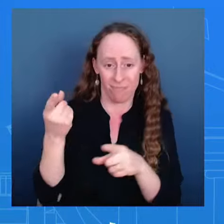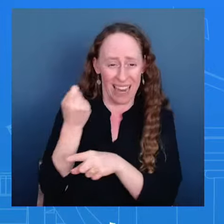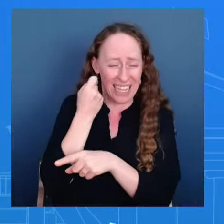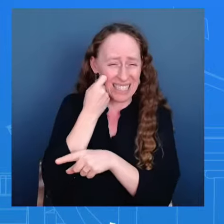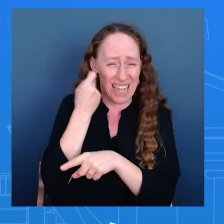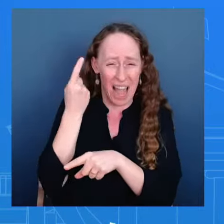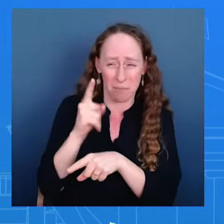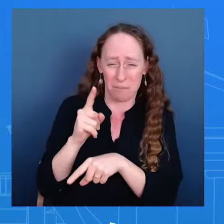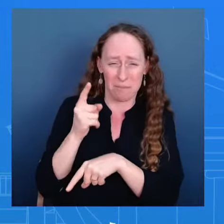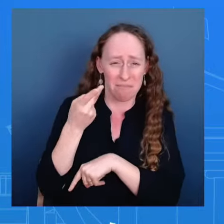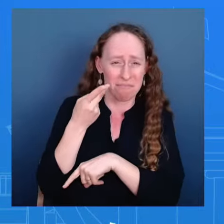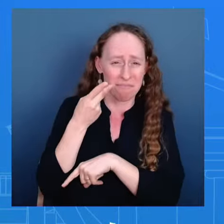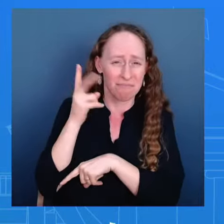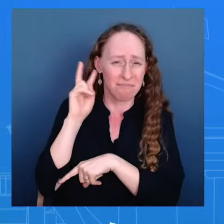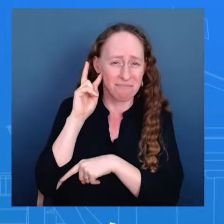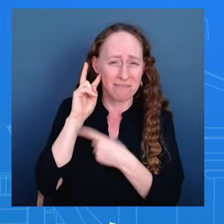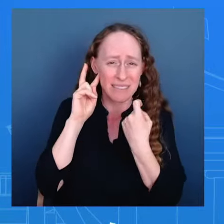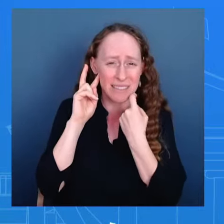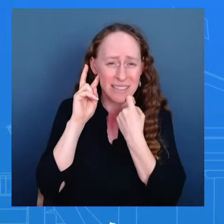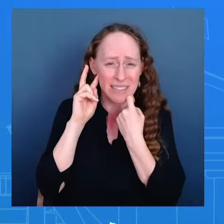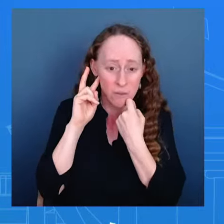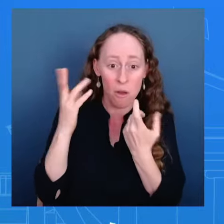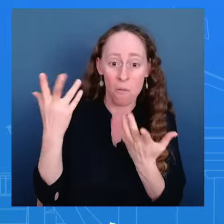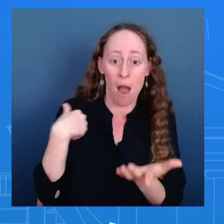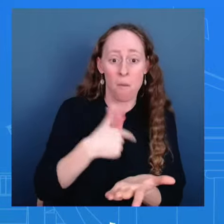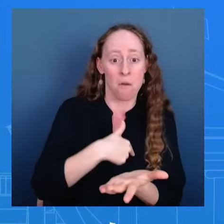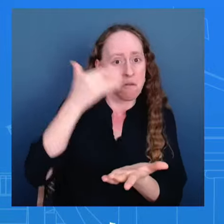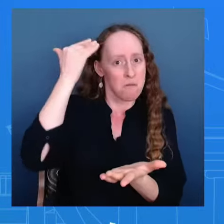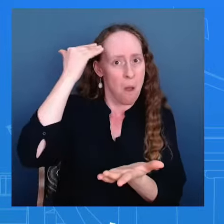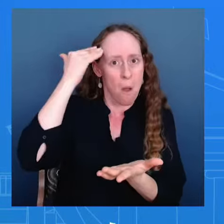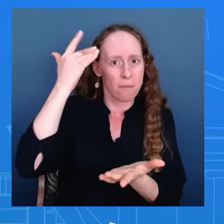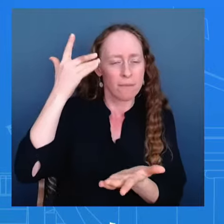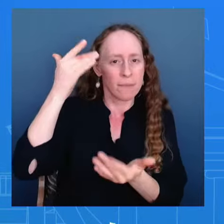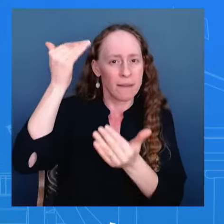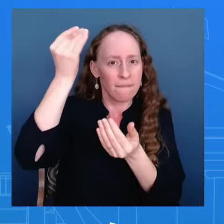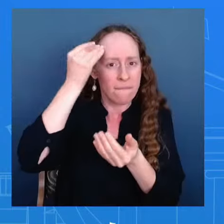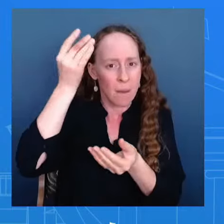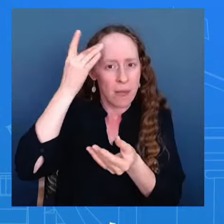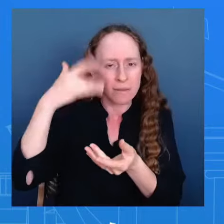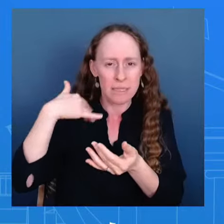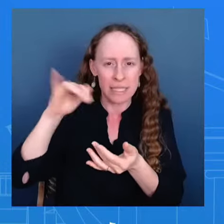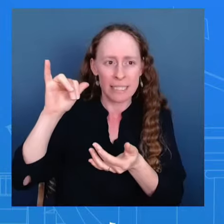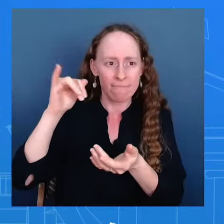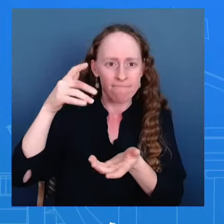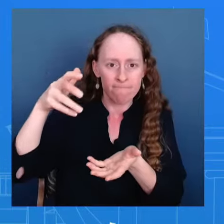that would give us some sort of independently verifiable context about what happened.